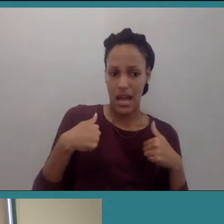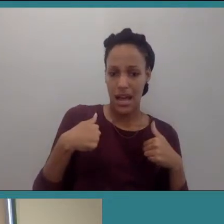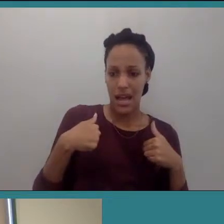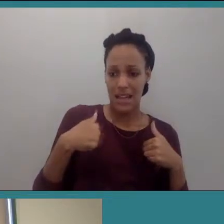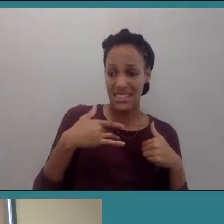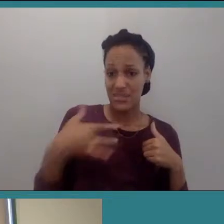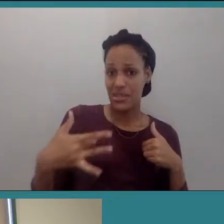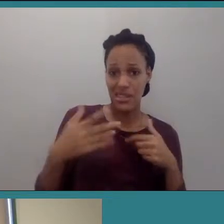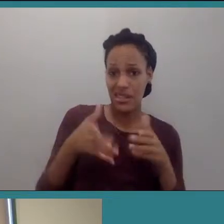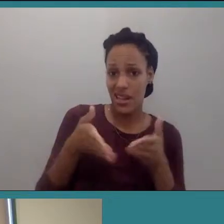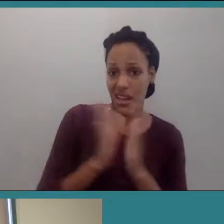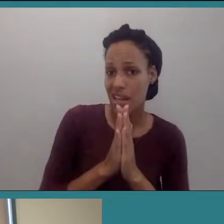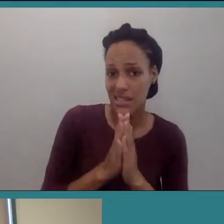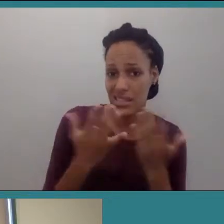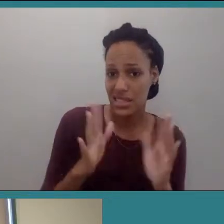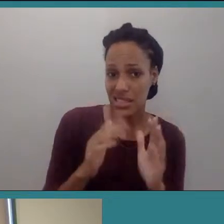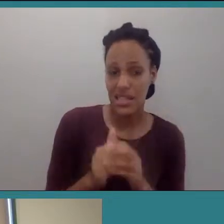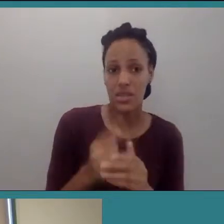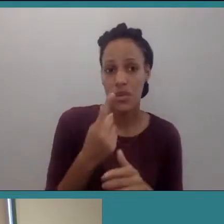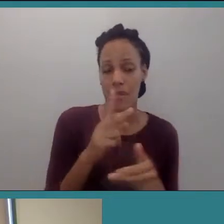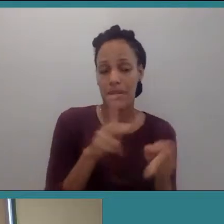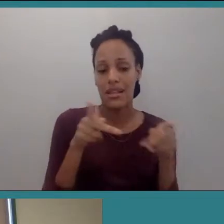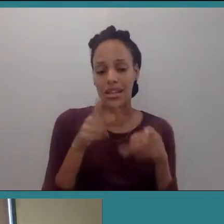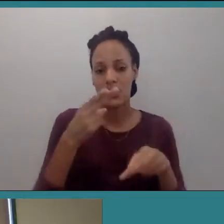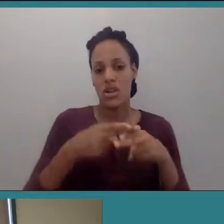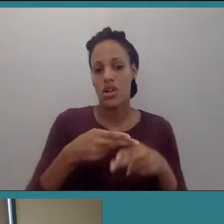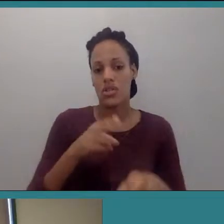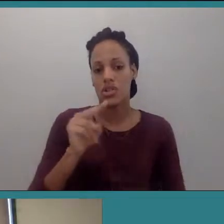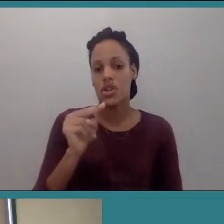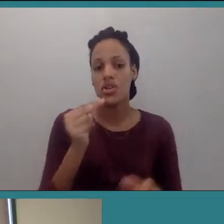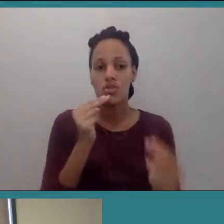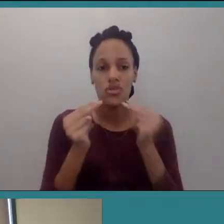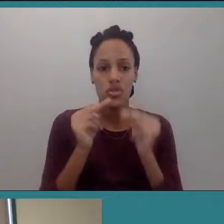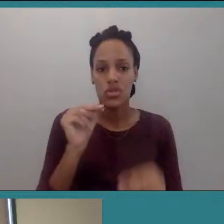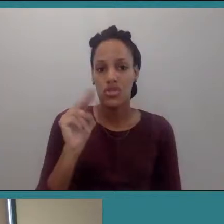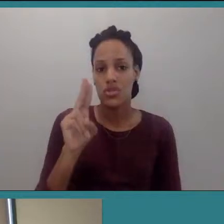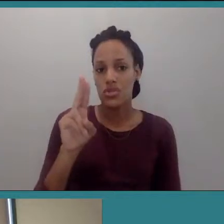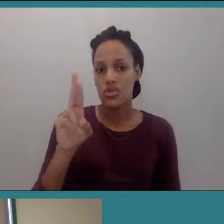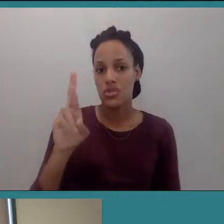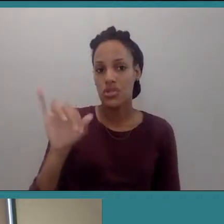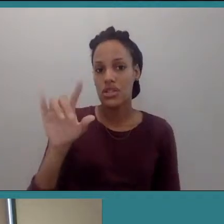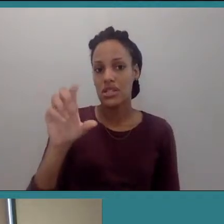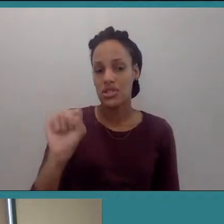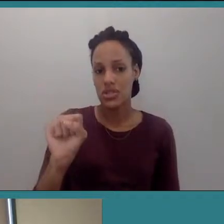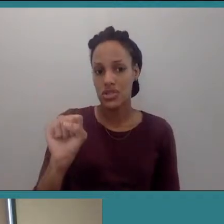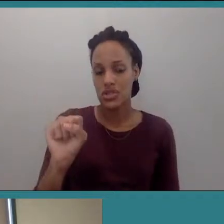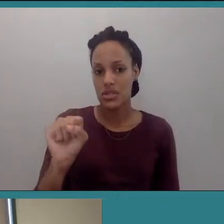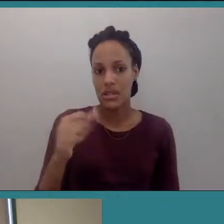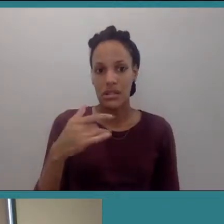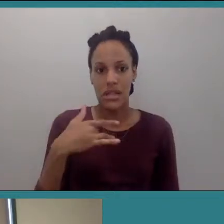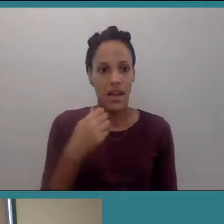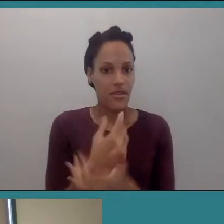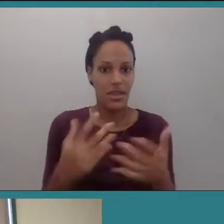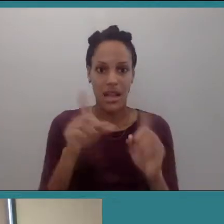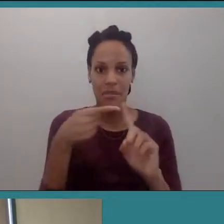Thank you. Another question. Could you talk more about how to select the publisher?